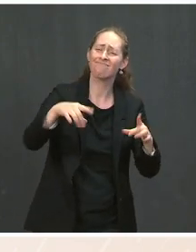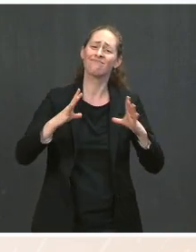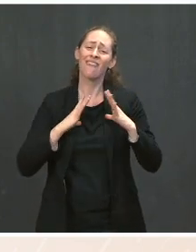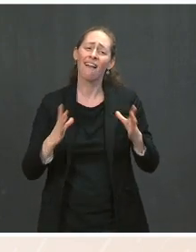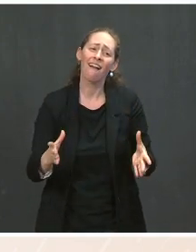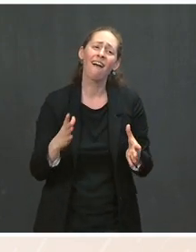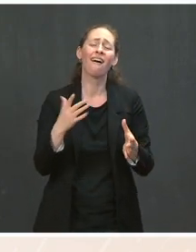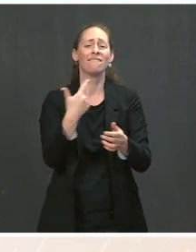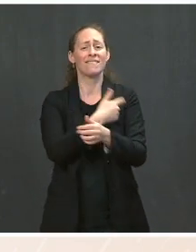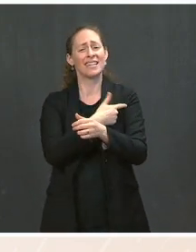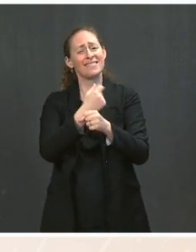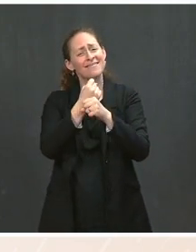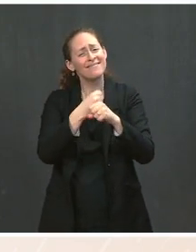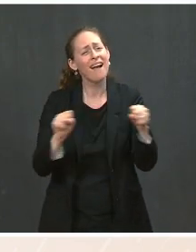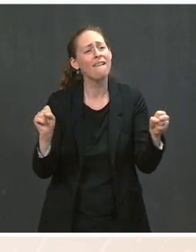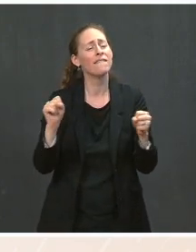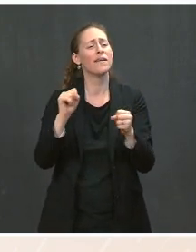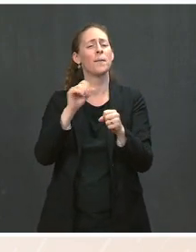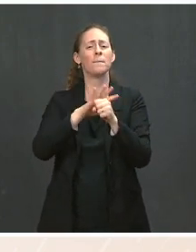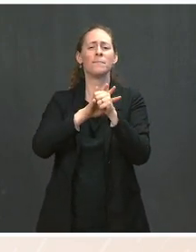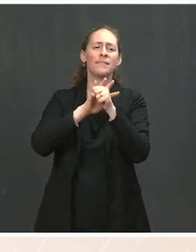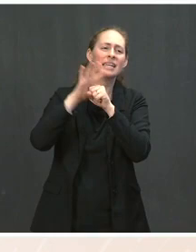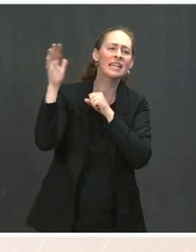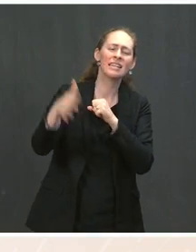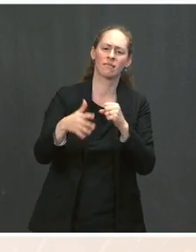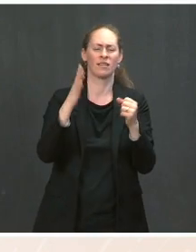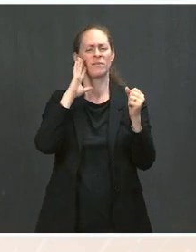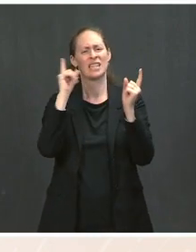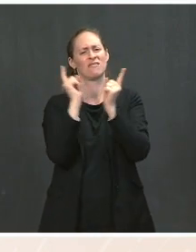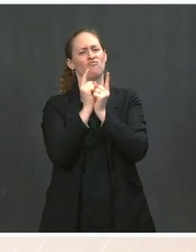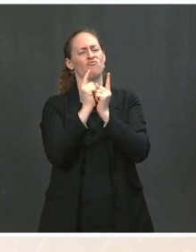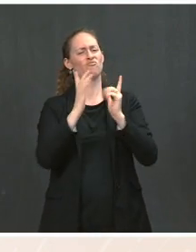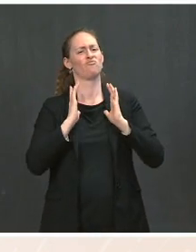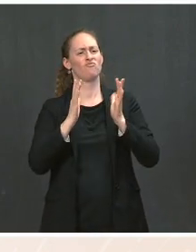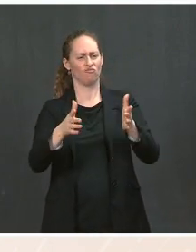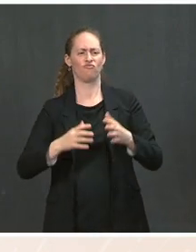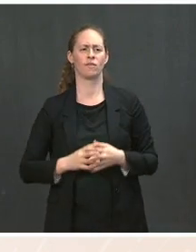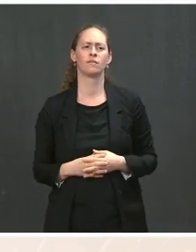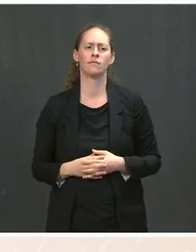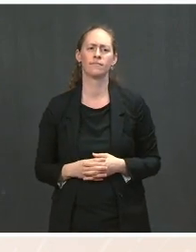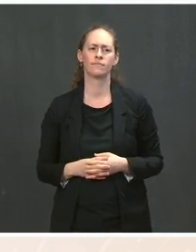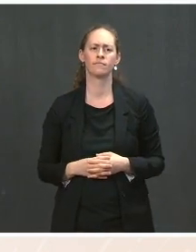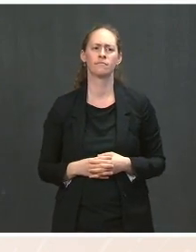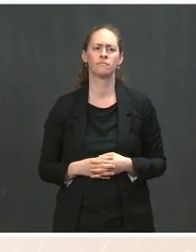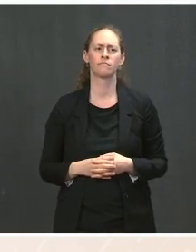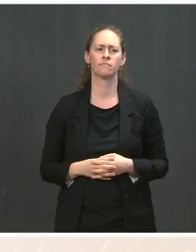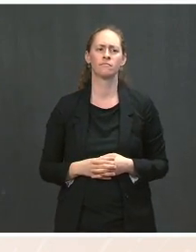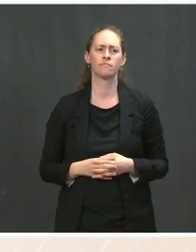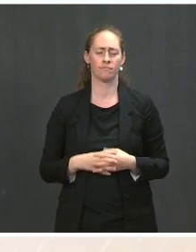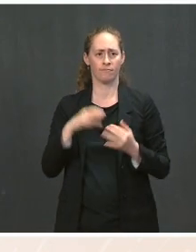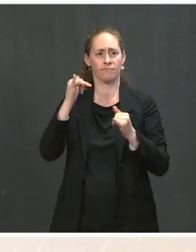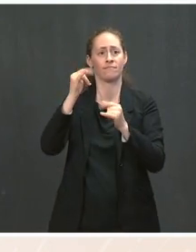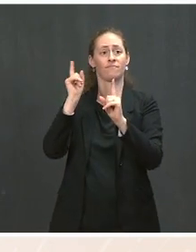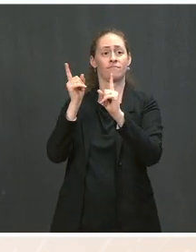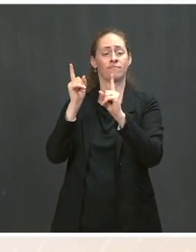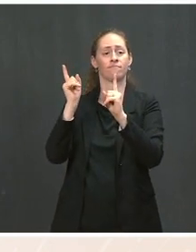to meet the demand that is coming. The Press: The First Lady had a common medical procedure yesterday. Any update on how she is doing? Ms. Psaki: I think we put out a note yesterday